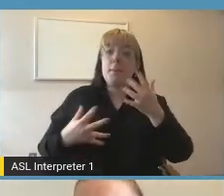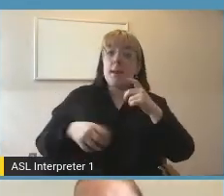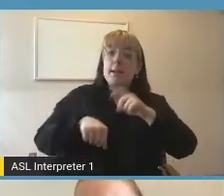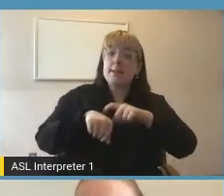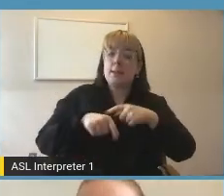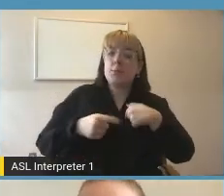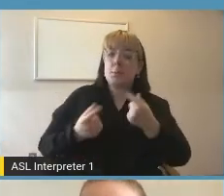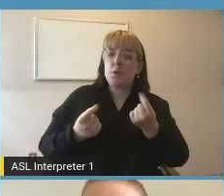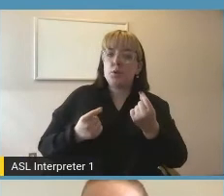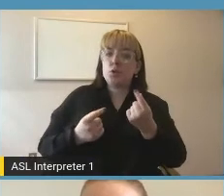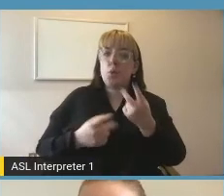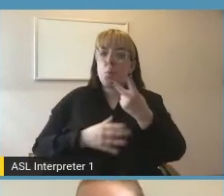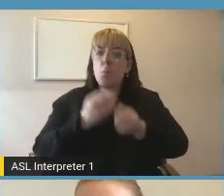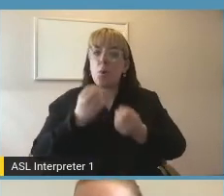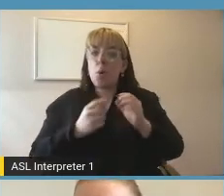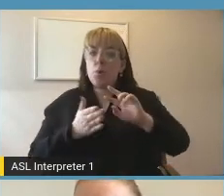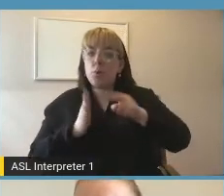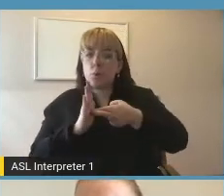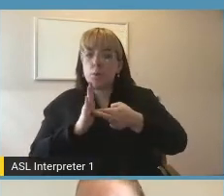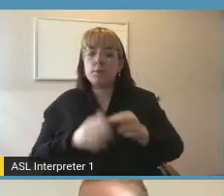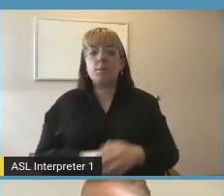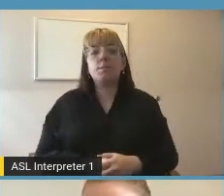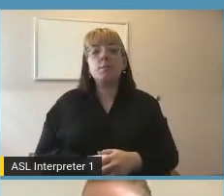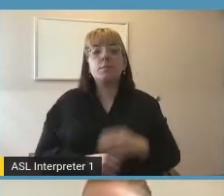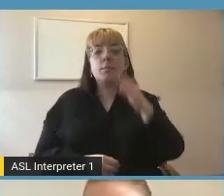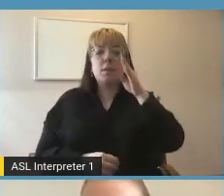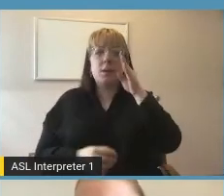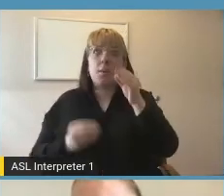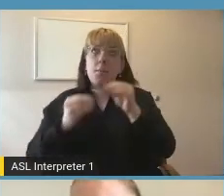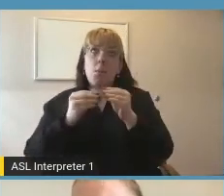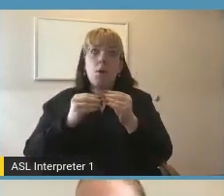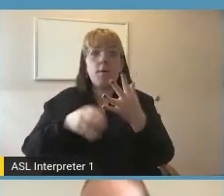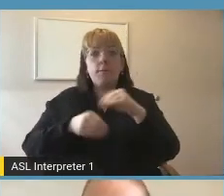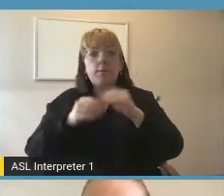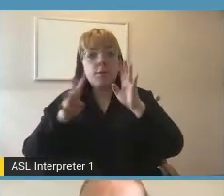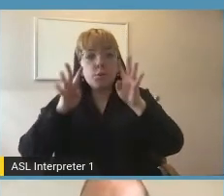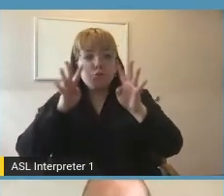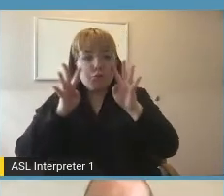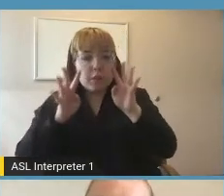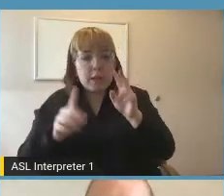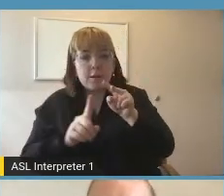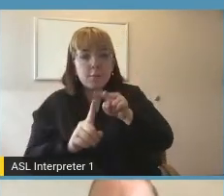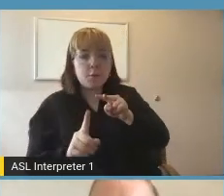involved with the creative side of the show, right, they can be conducting interviews,